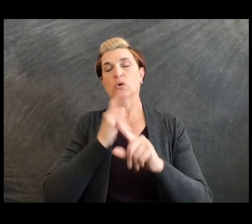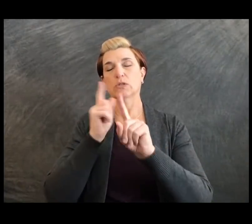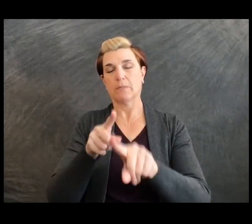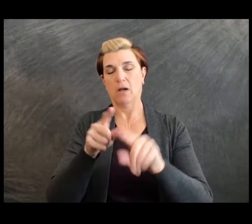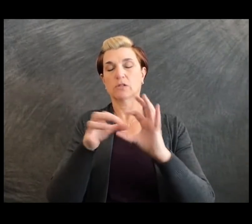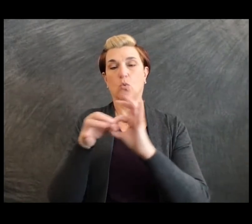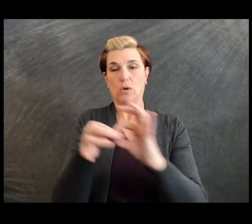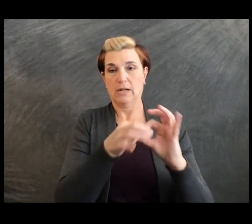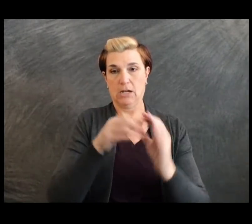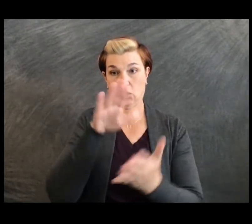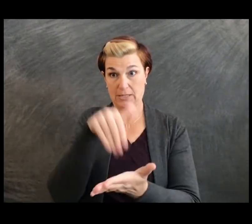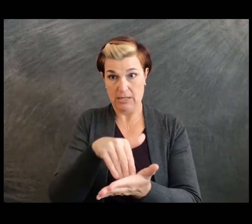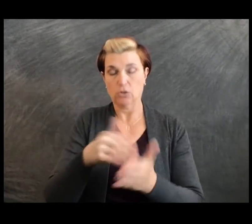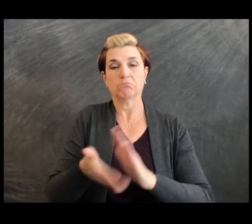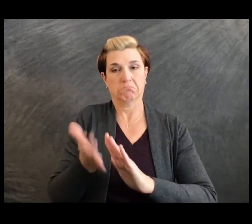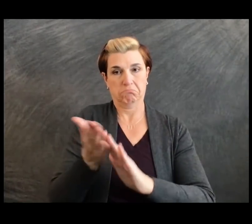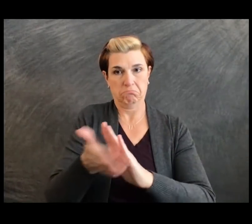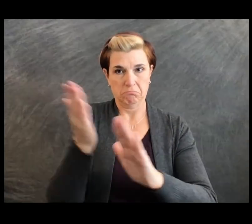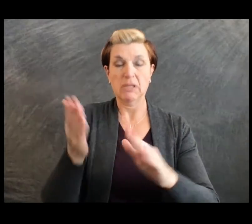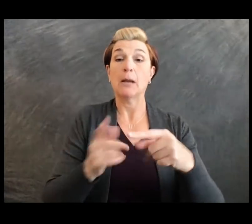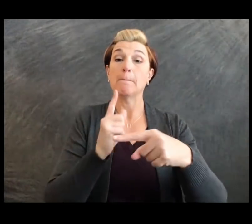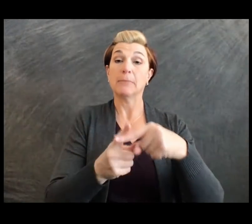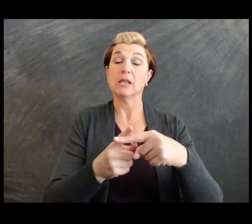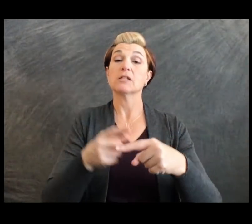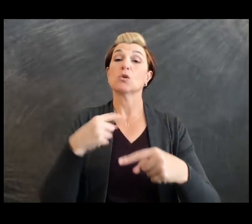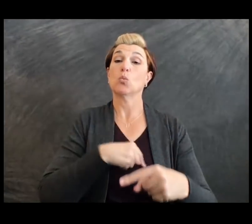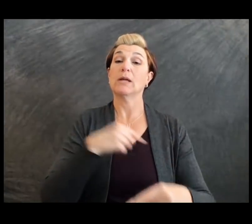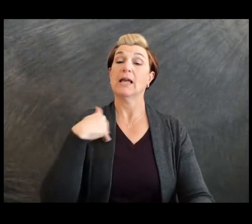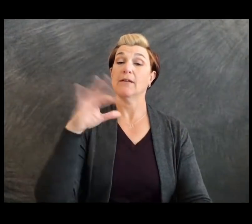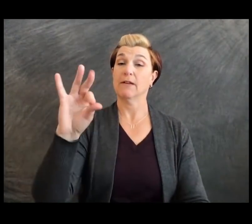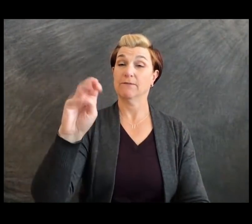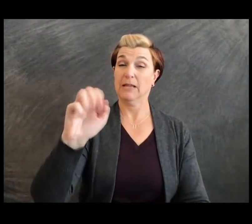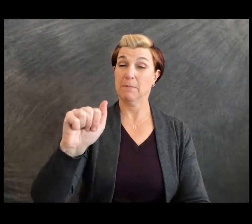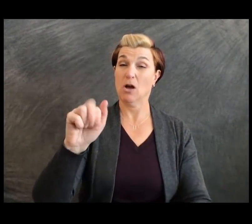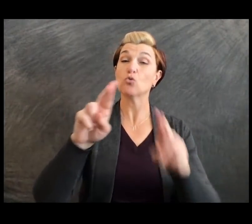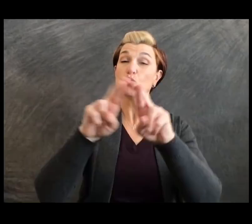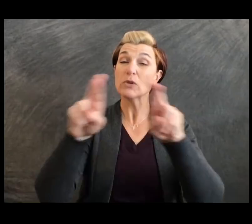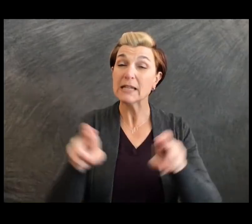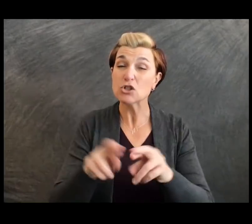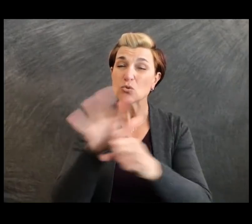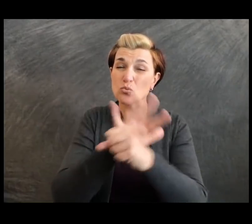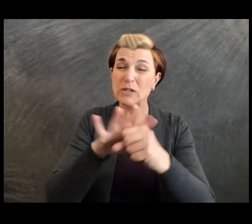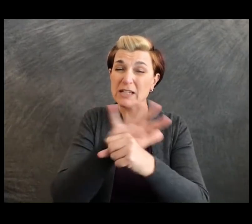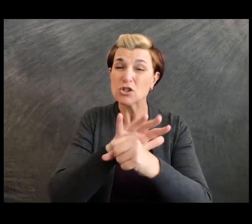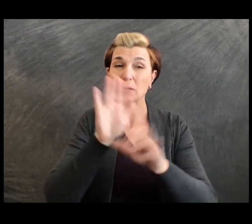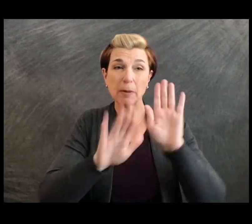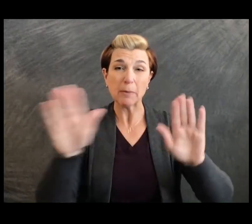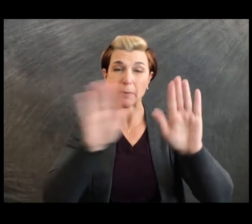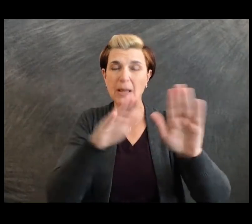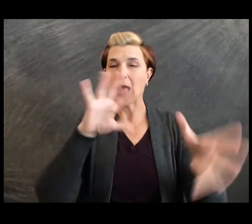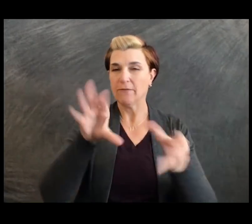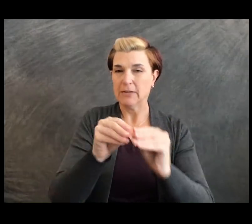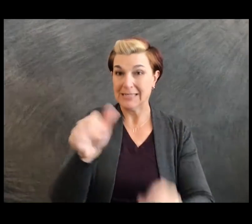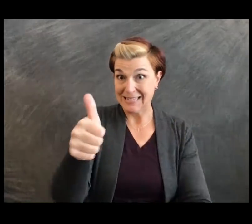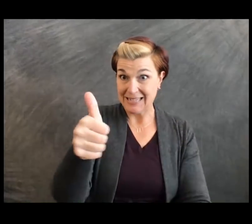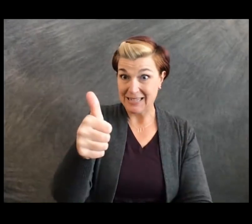10 FEMA regions across the country have been activated the FEMA regional administrators will continue to coordinate closely with governor's state